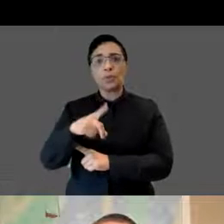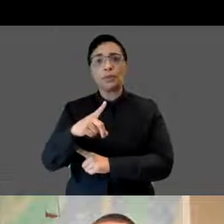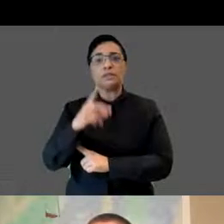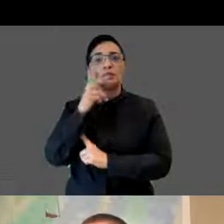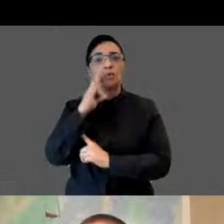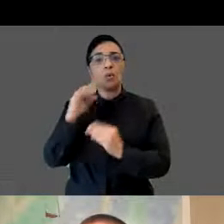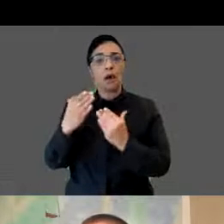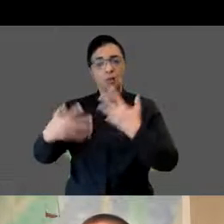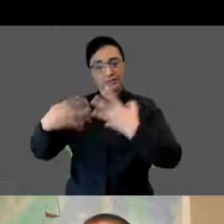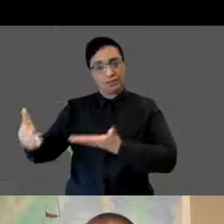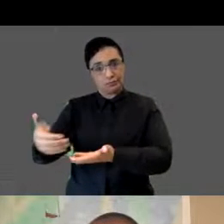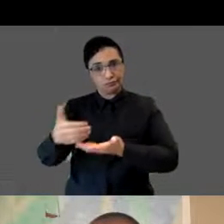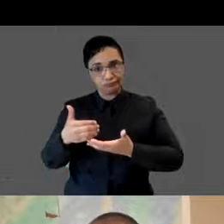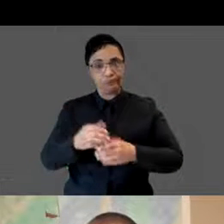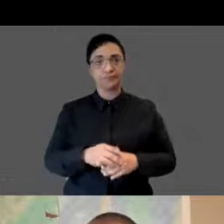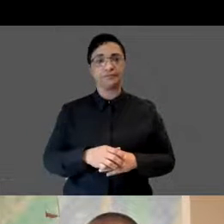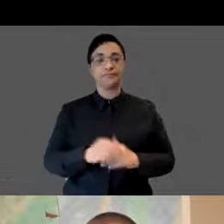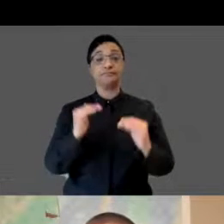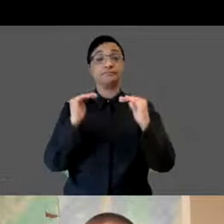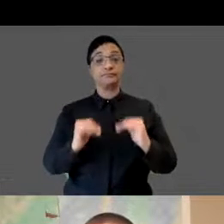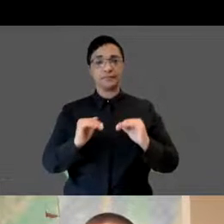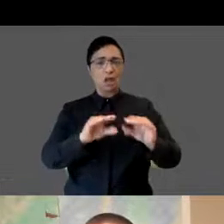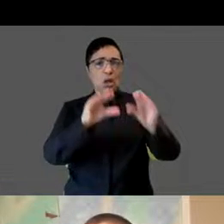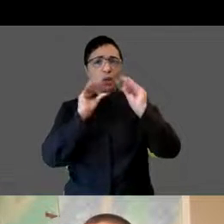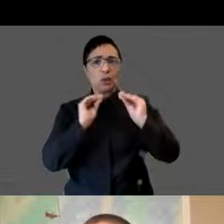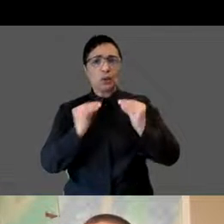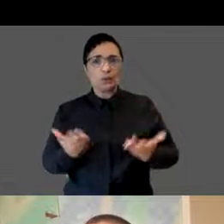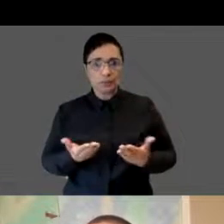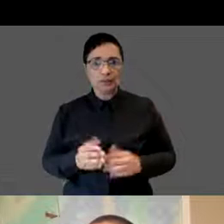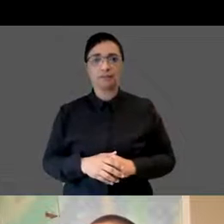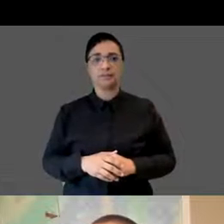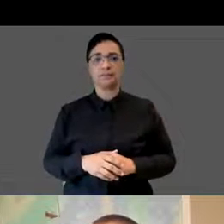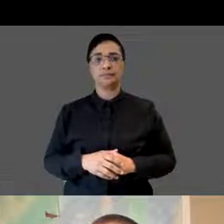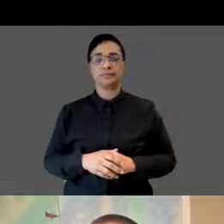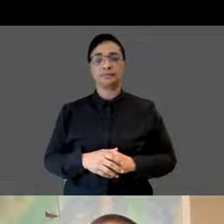In terms of lessons learned, I mentioned the need to capture more disability disaggregation